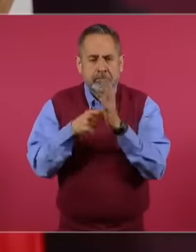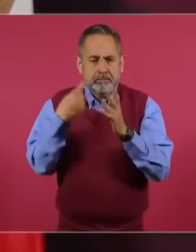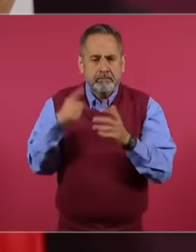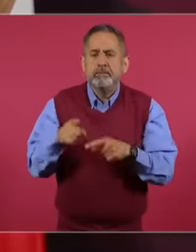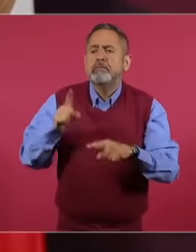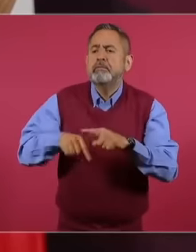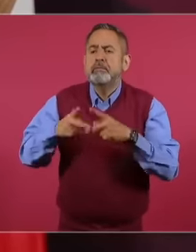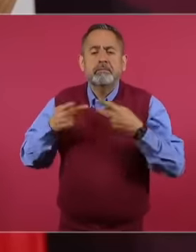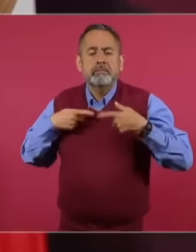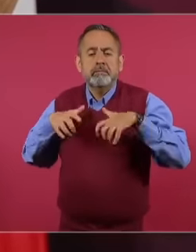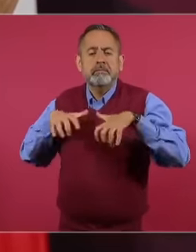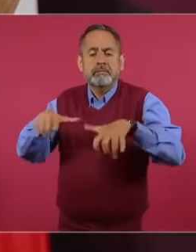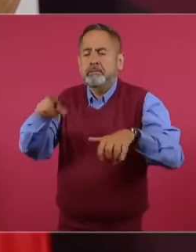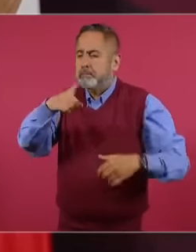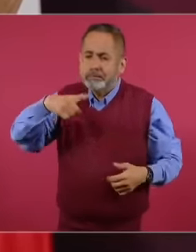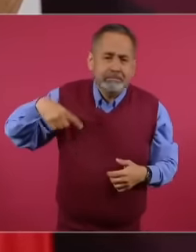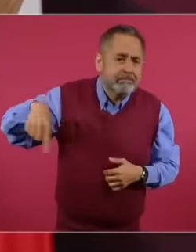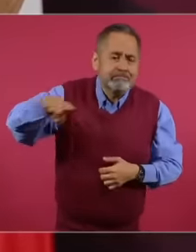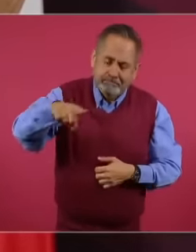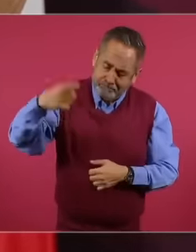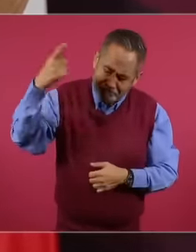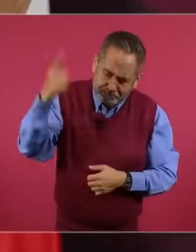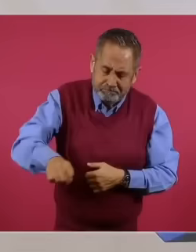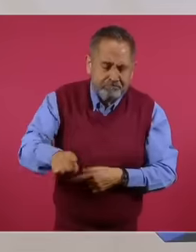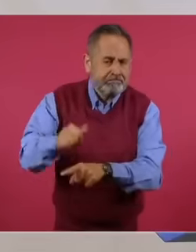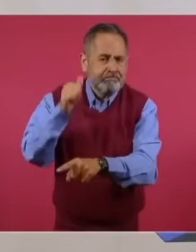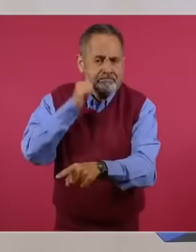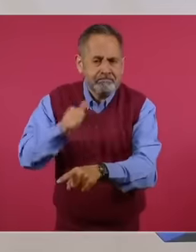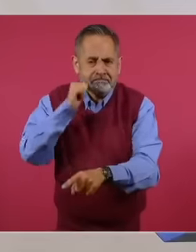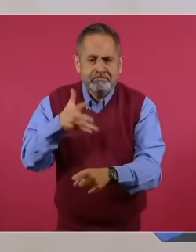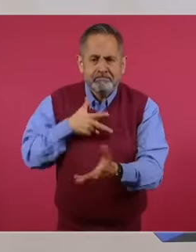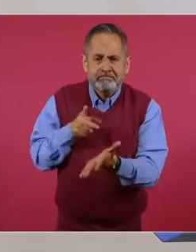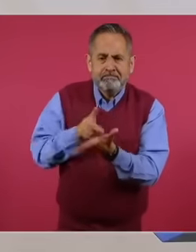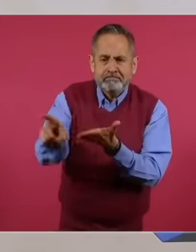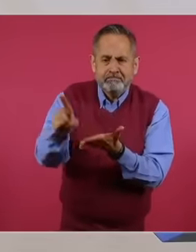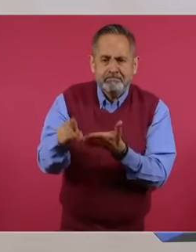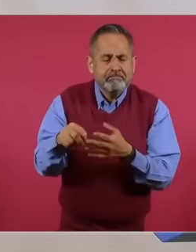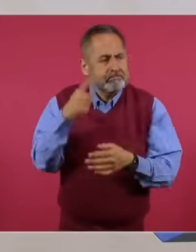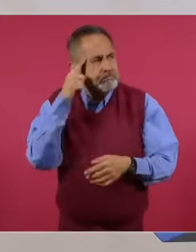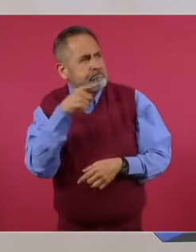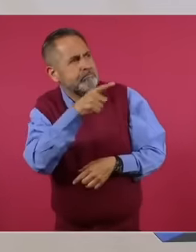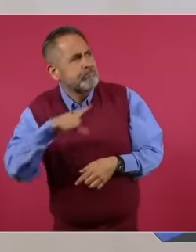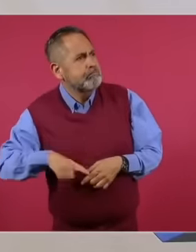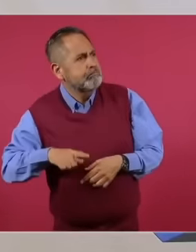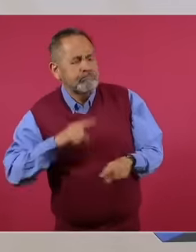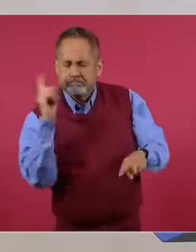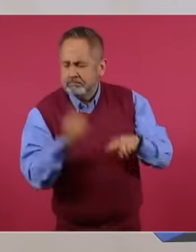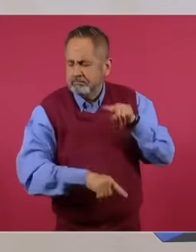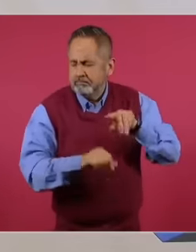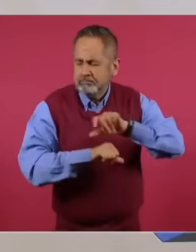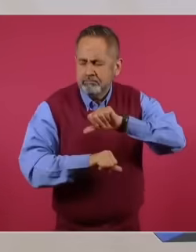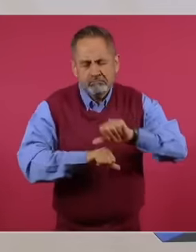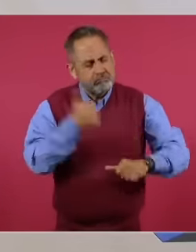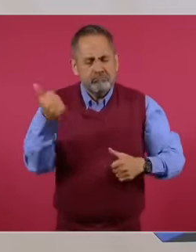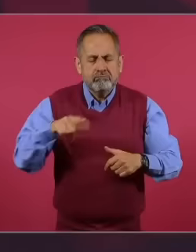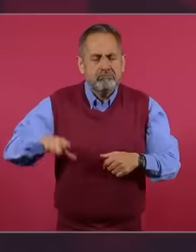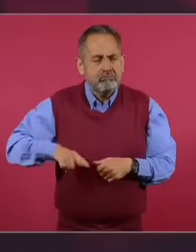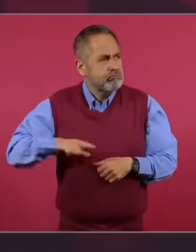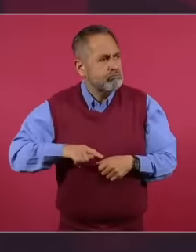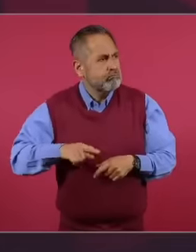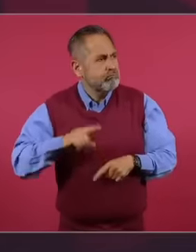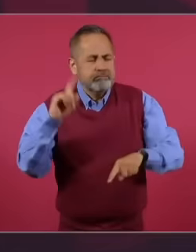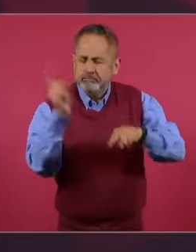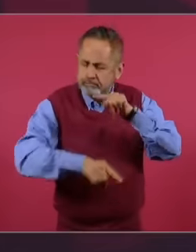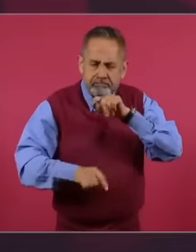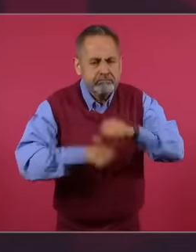have at all times the right to change the form of their government that is not the people